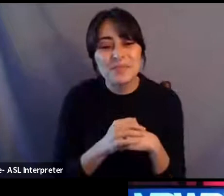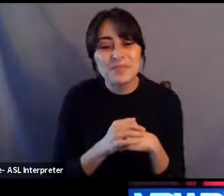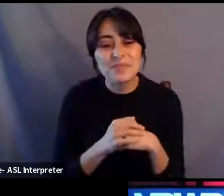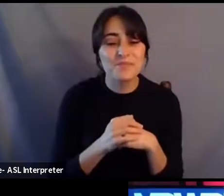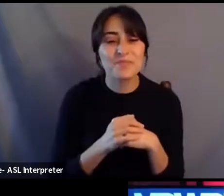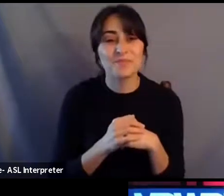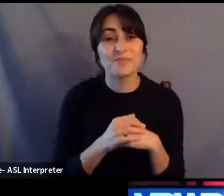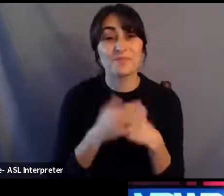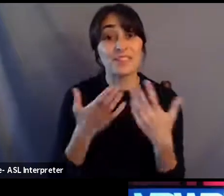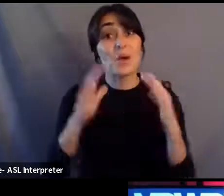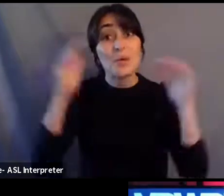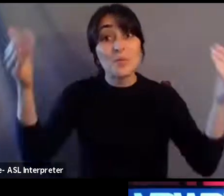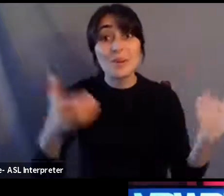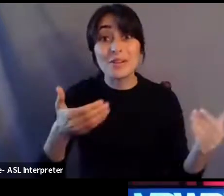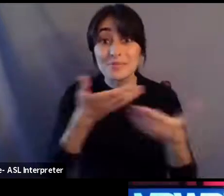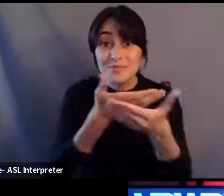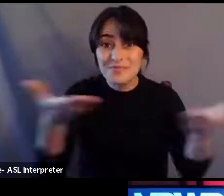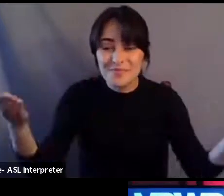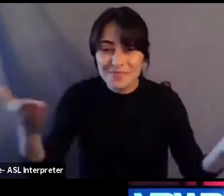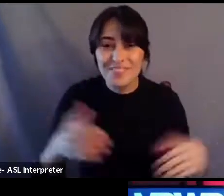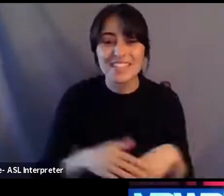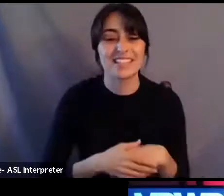Welcome, everyone to Leading With Empathy & Allyship.